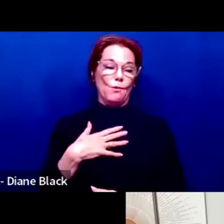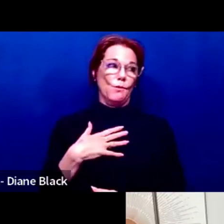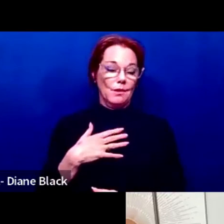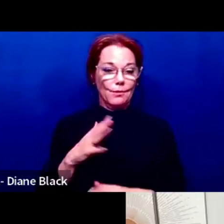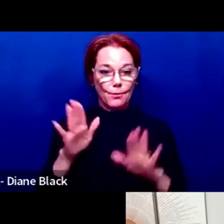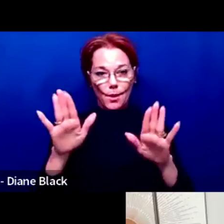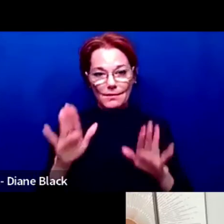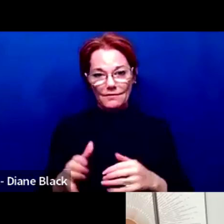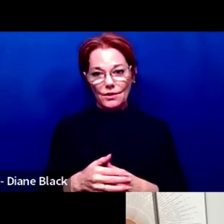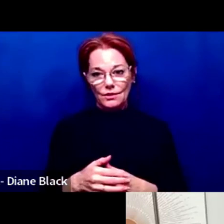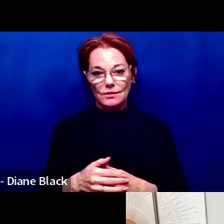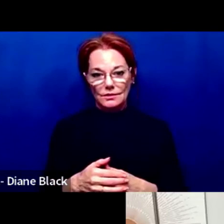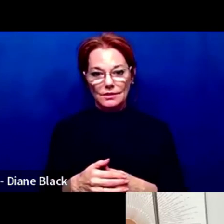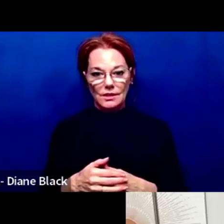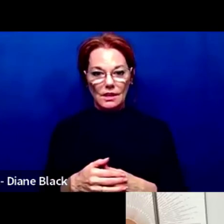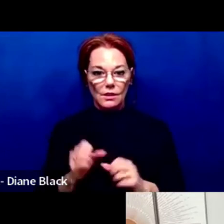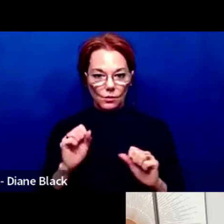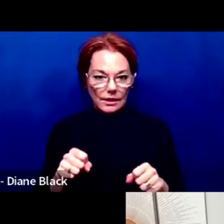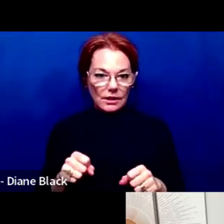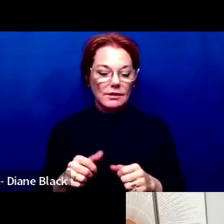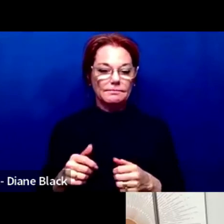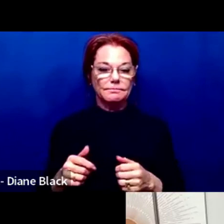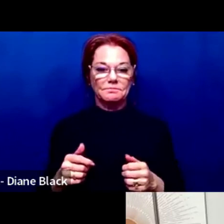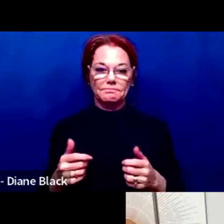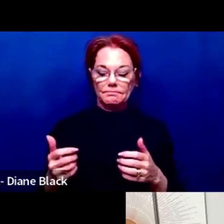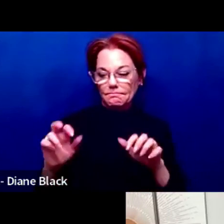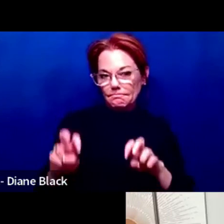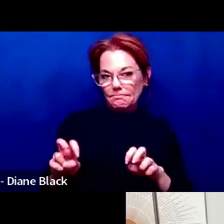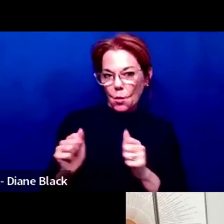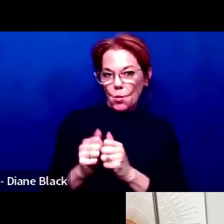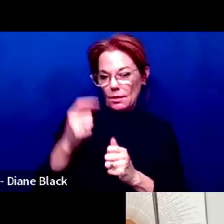able to garner a letter of support from the Brain Injury Association in Maryland, which